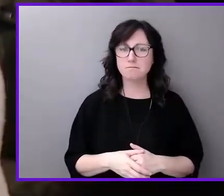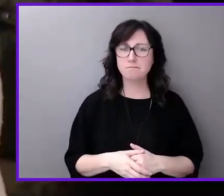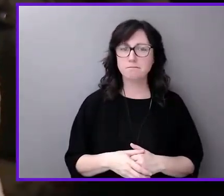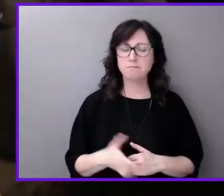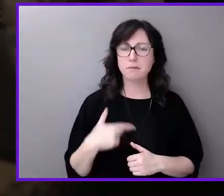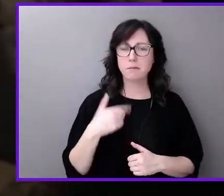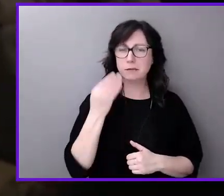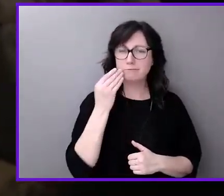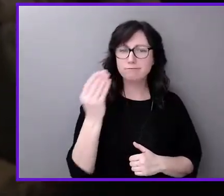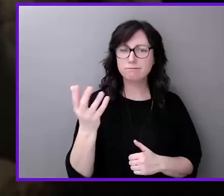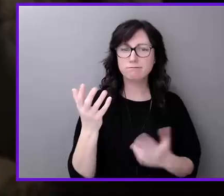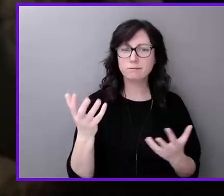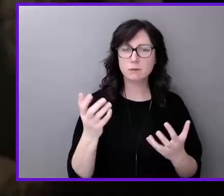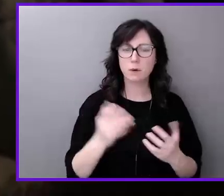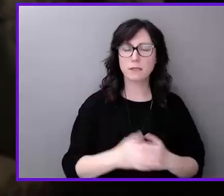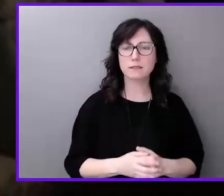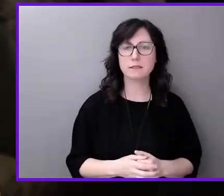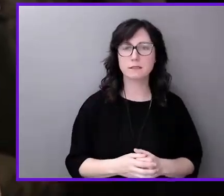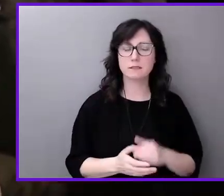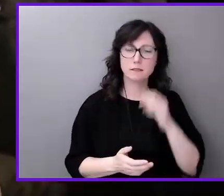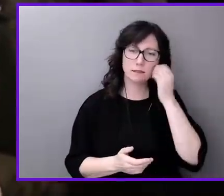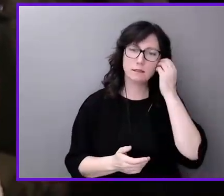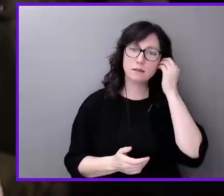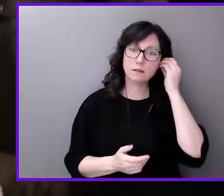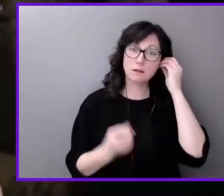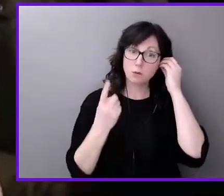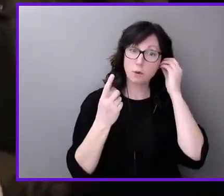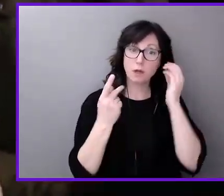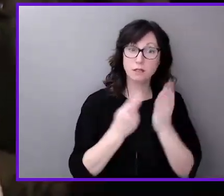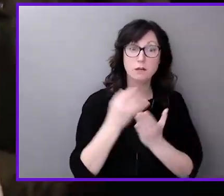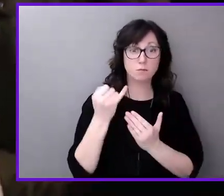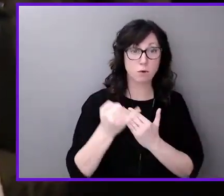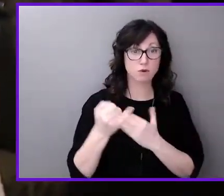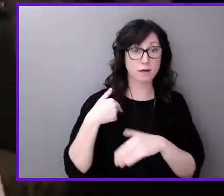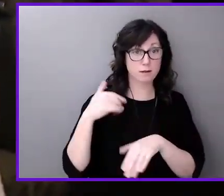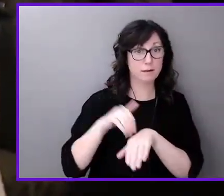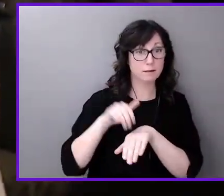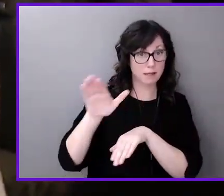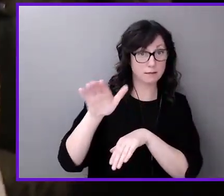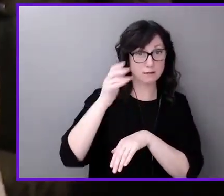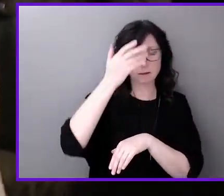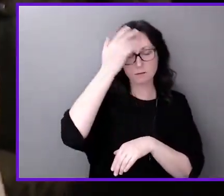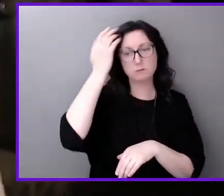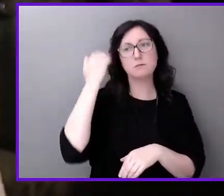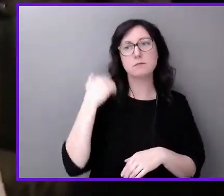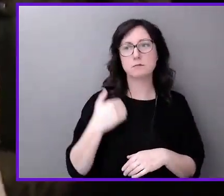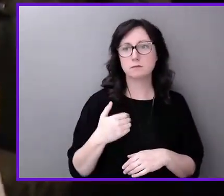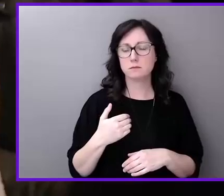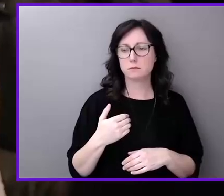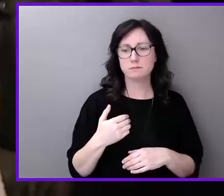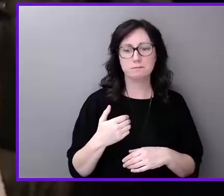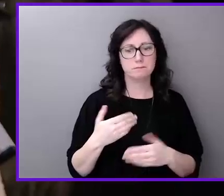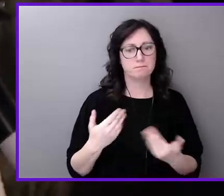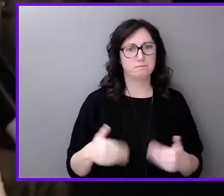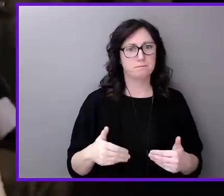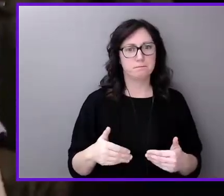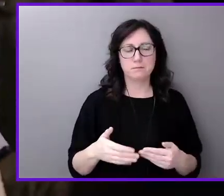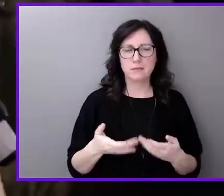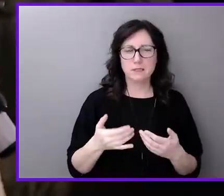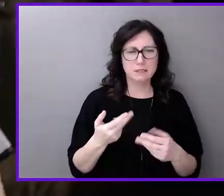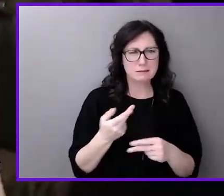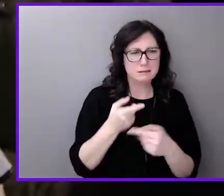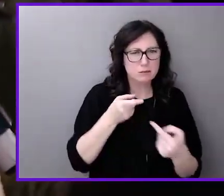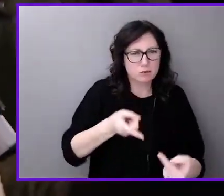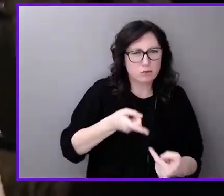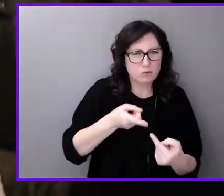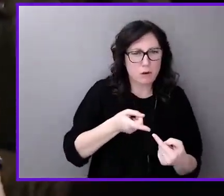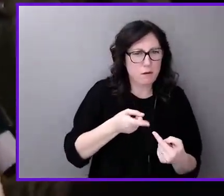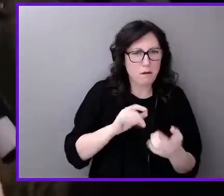And that is I submitted a project and I have a lot of difficulty getting answers.